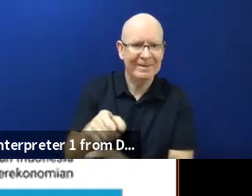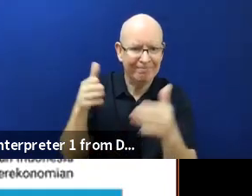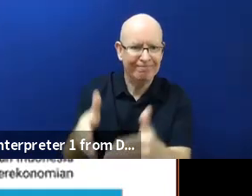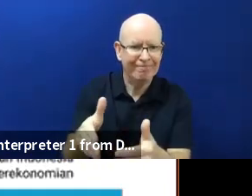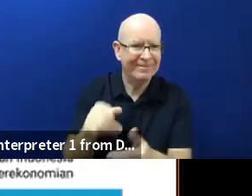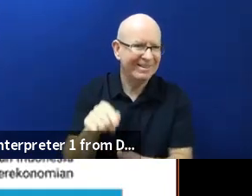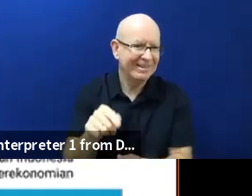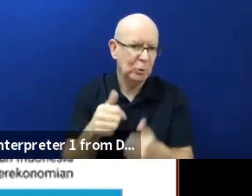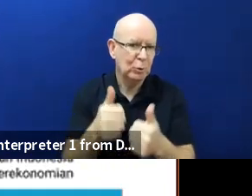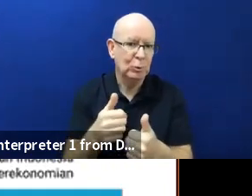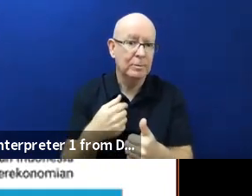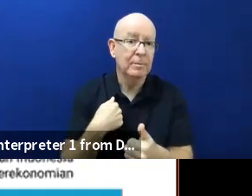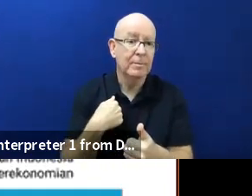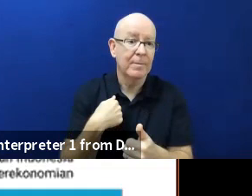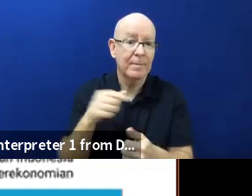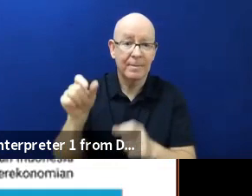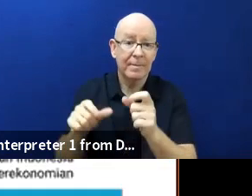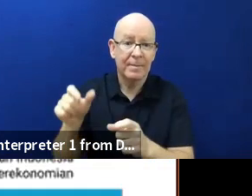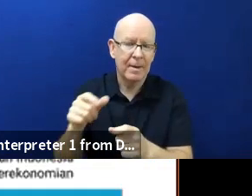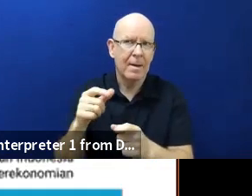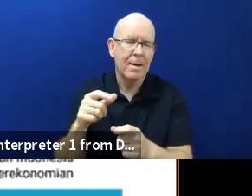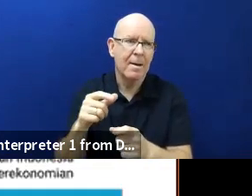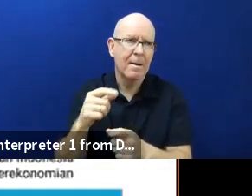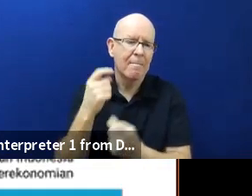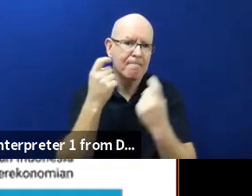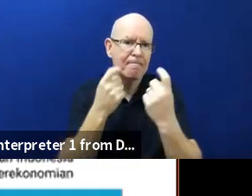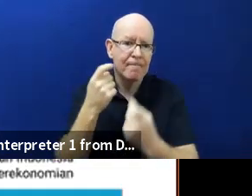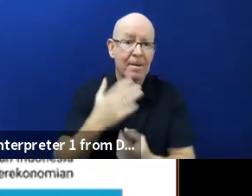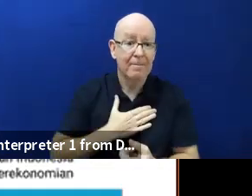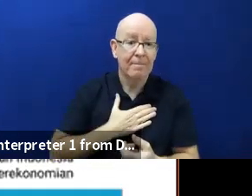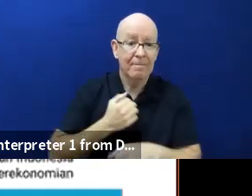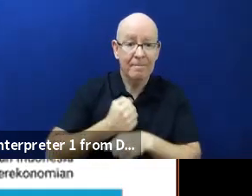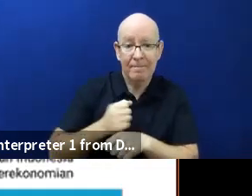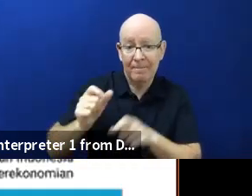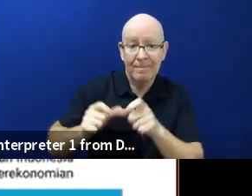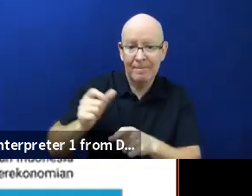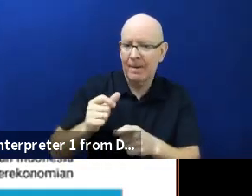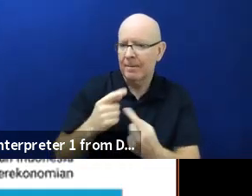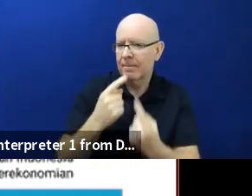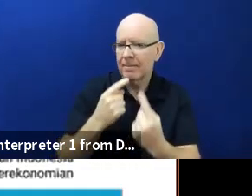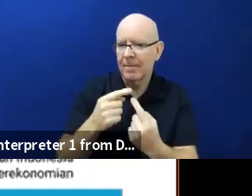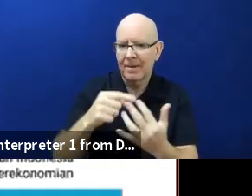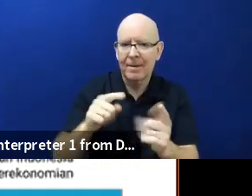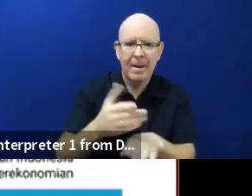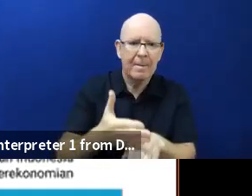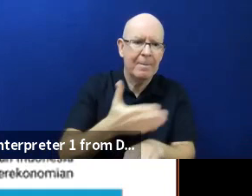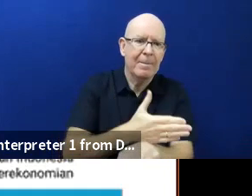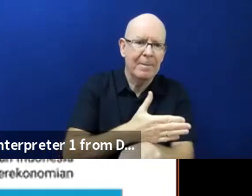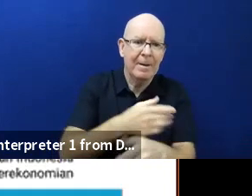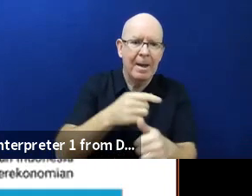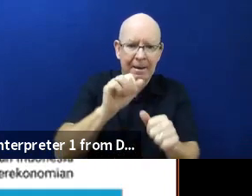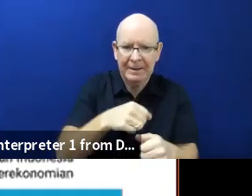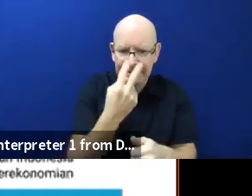to GDP ratio is low, so these bilateral dialogues were also very useful and enlightening. We found